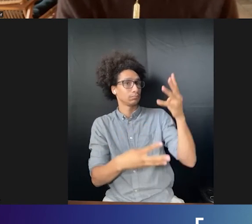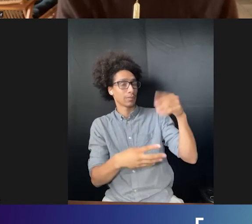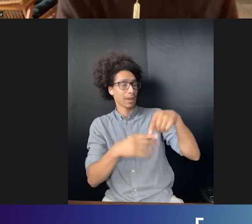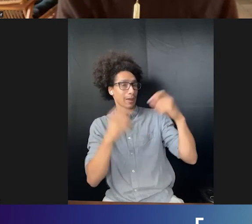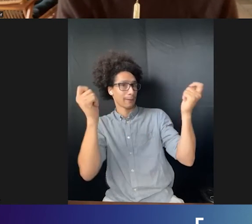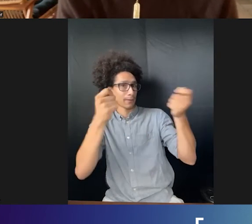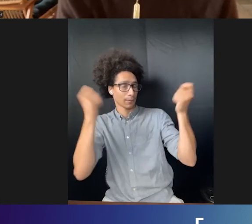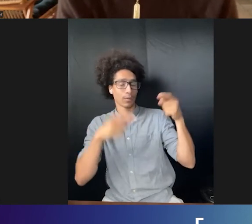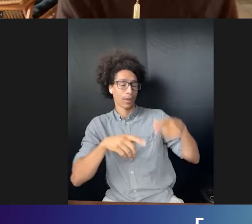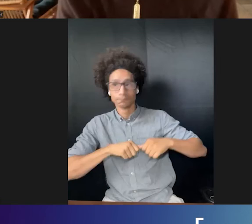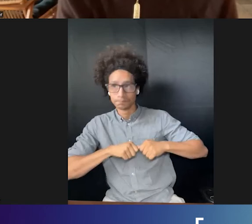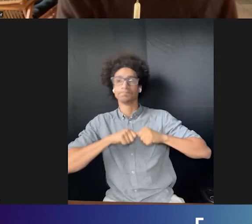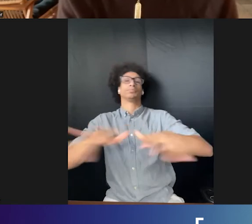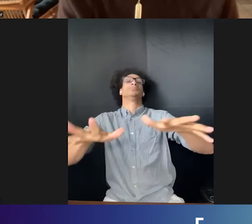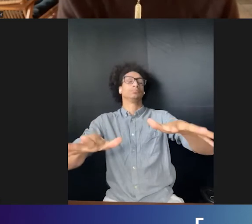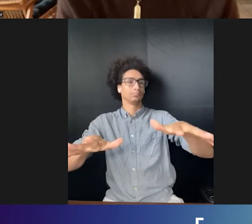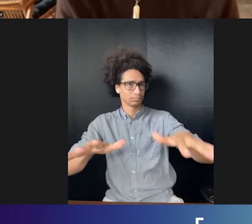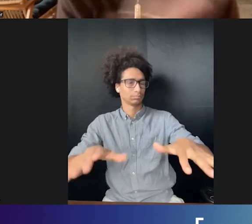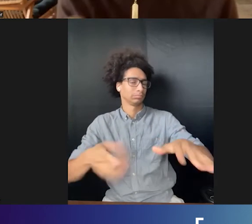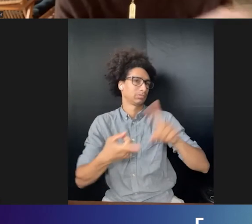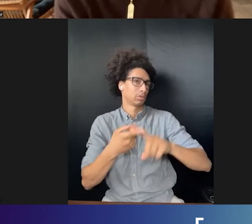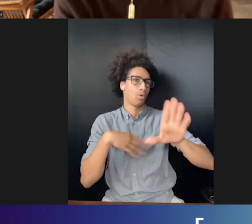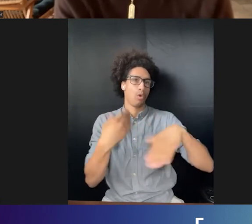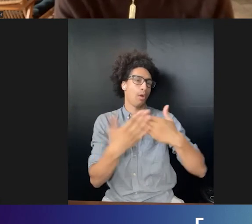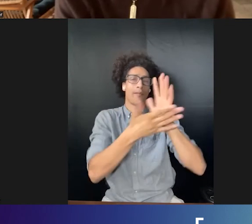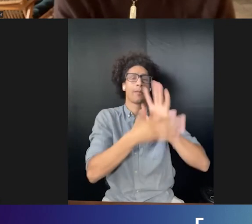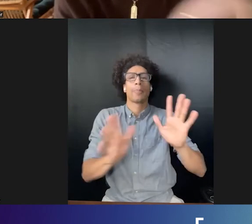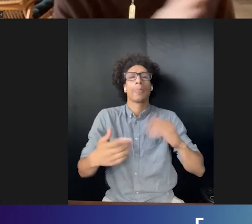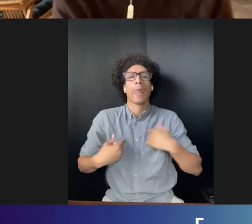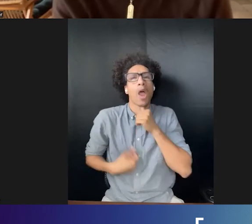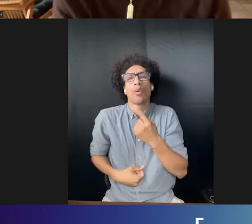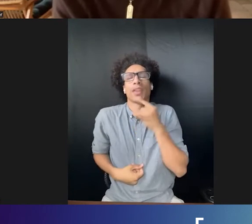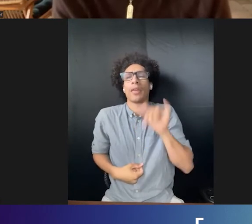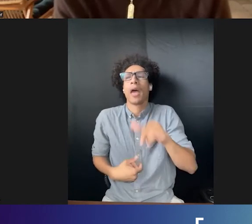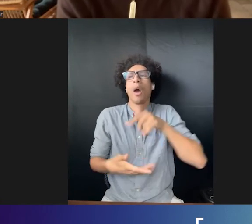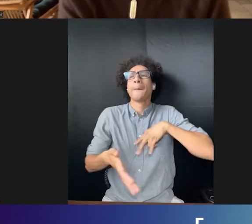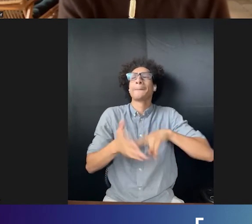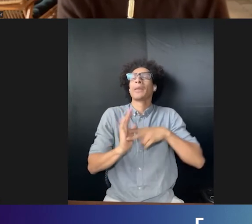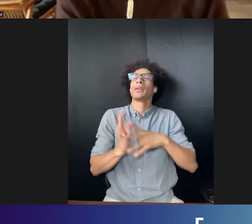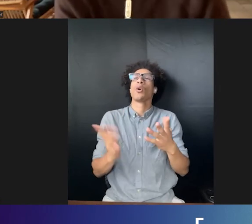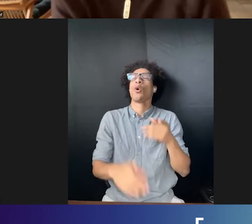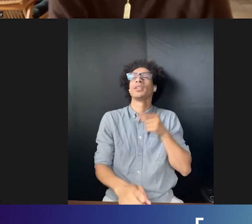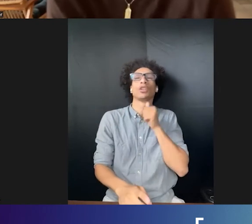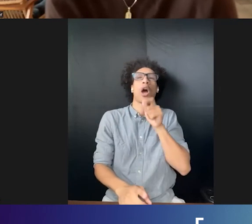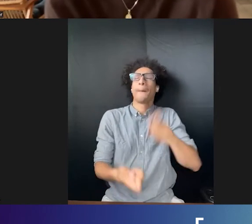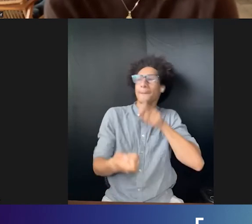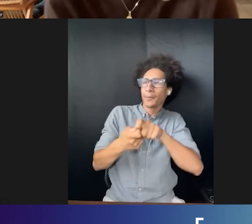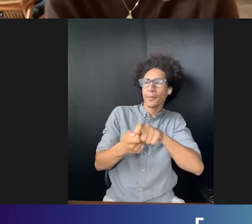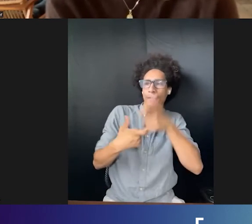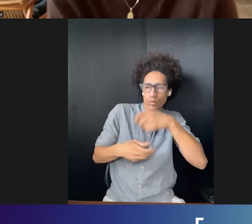so, you know, all the films and I don't say that to say like, oh, you know, it's not a particularly interest in your film, but that's something to interrogate